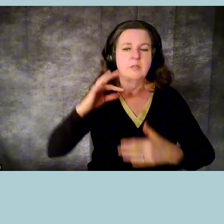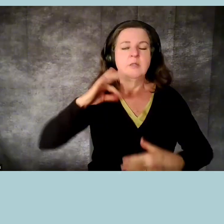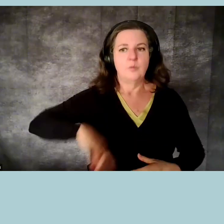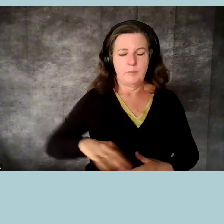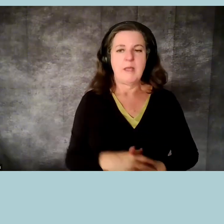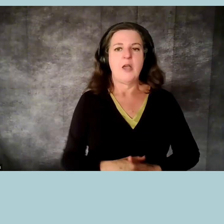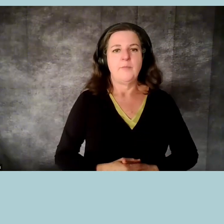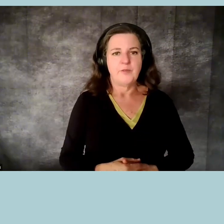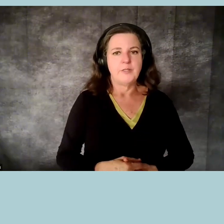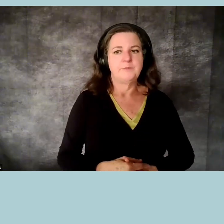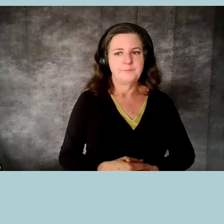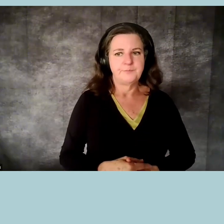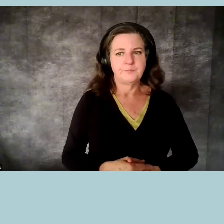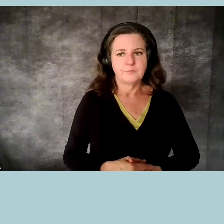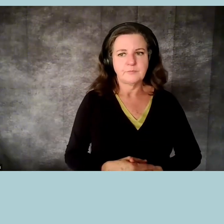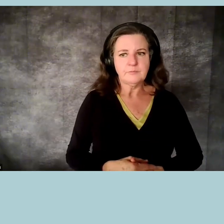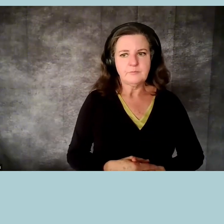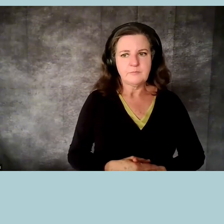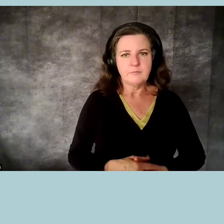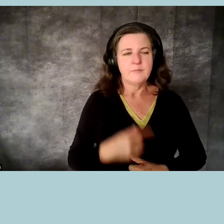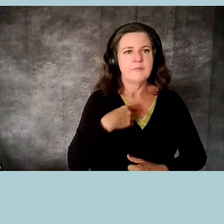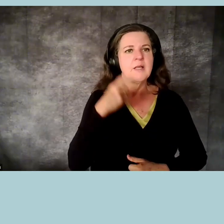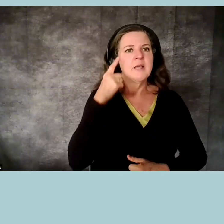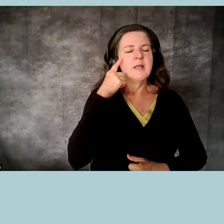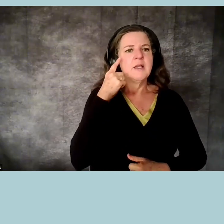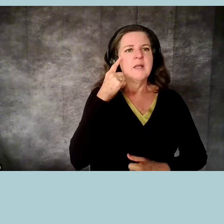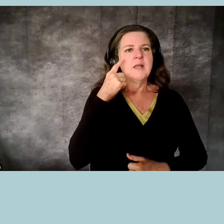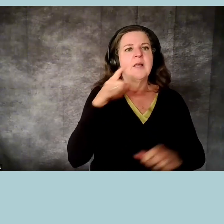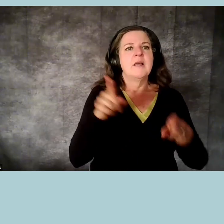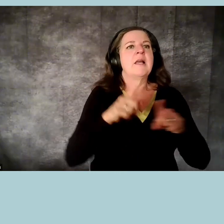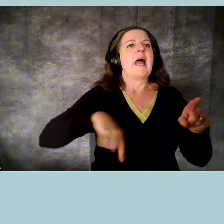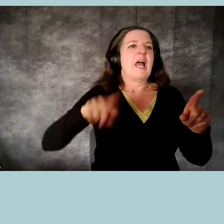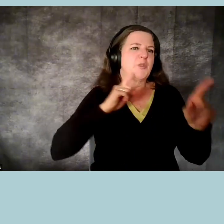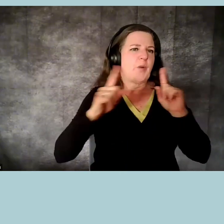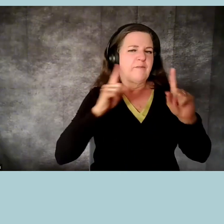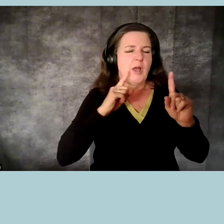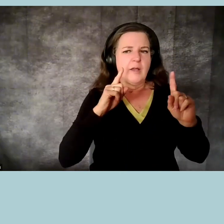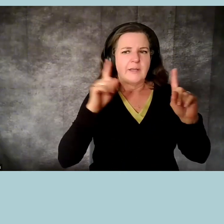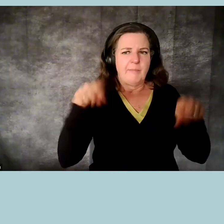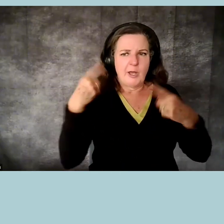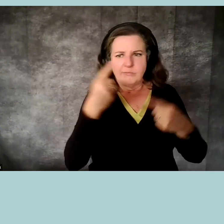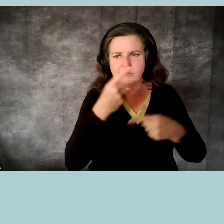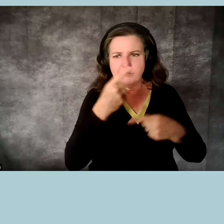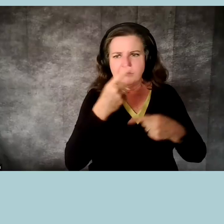I think the, as we've talked about a couple of times, the not excluding folks with